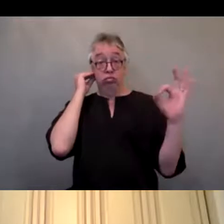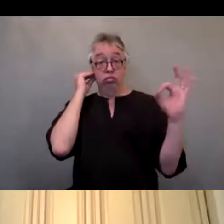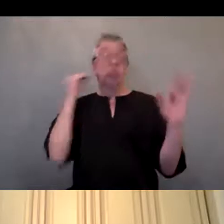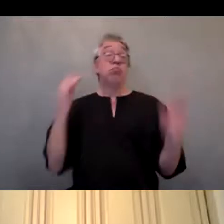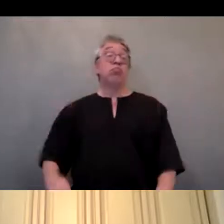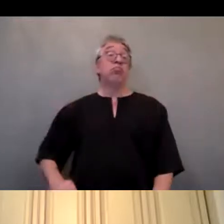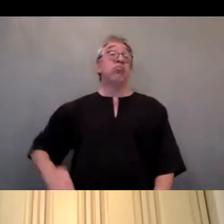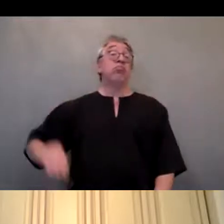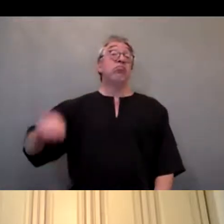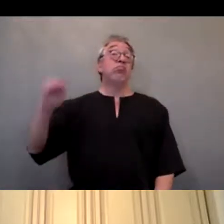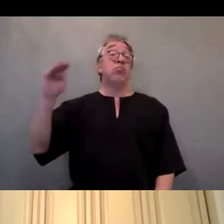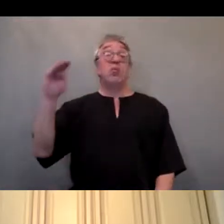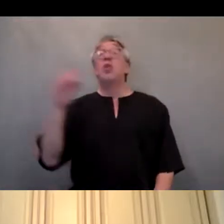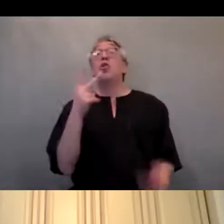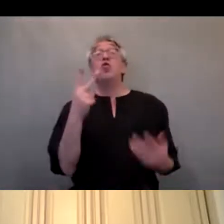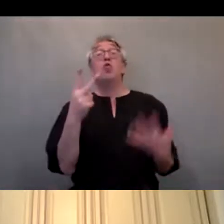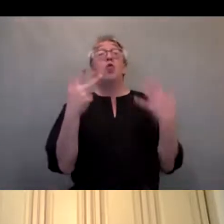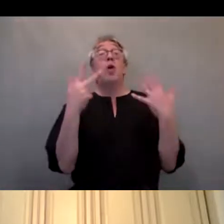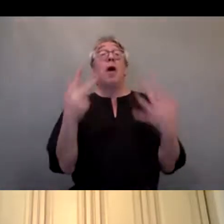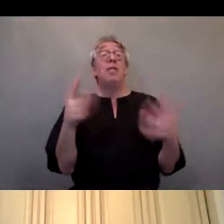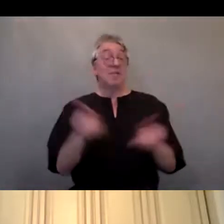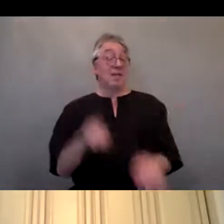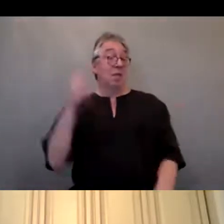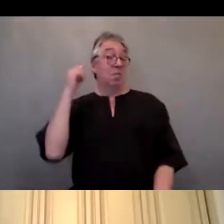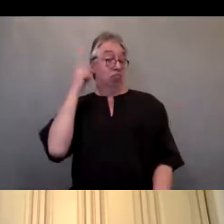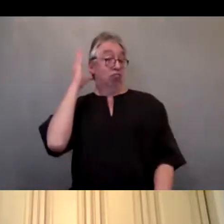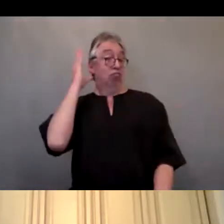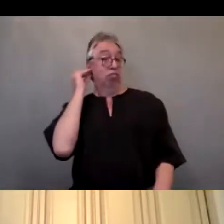My hearing loss had been stable for the time after that until